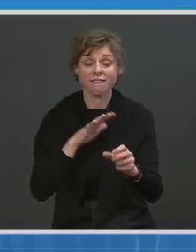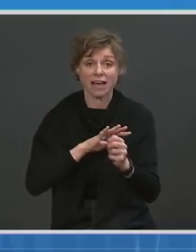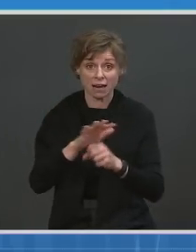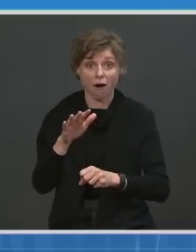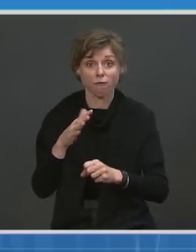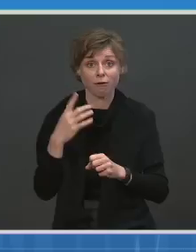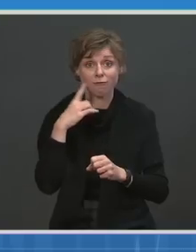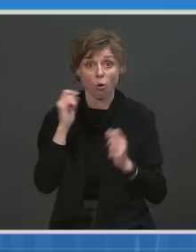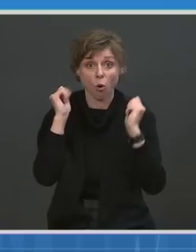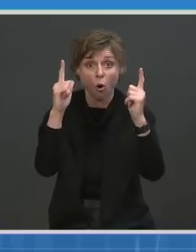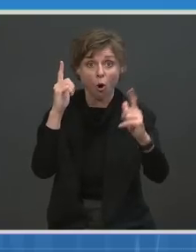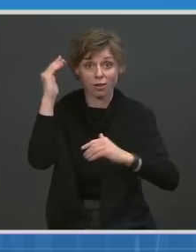Next question.